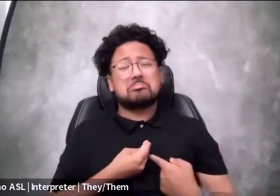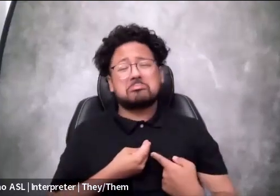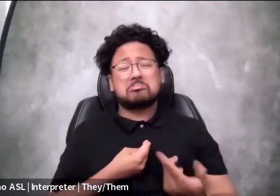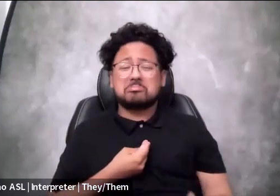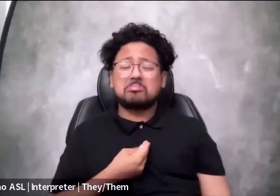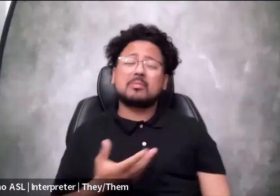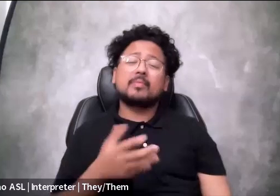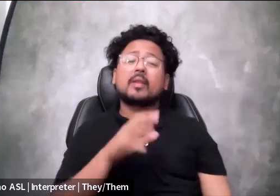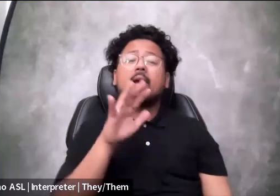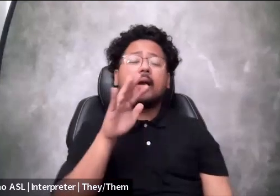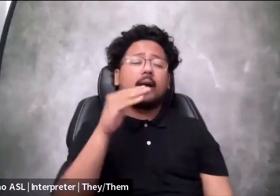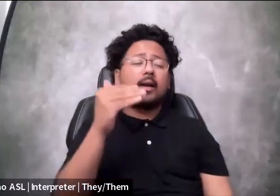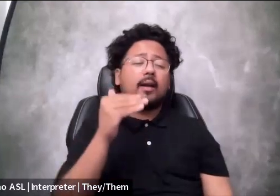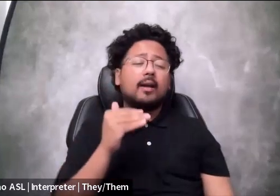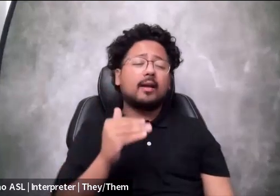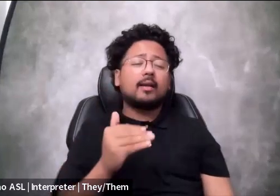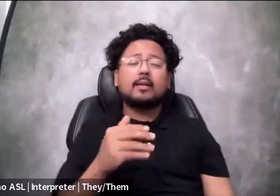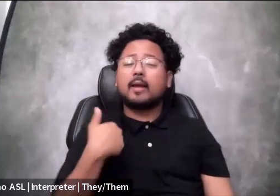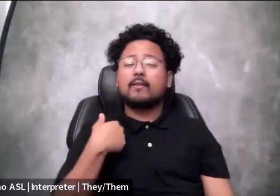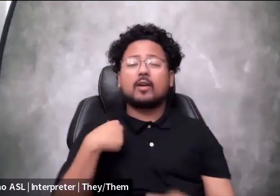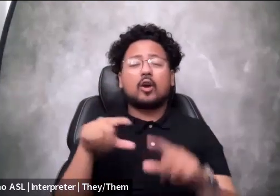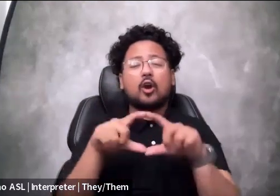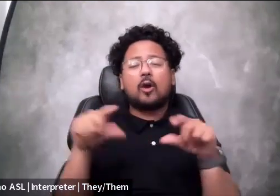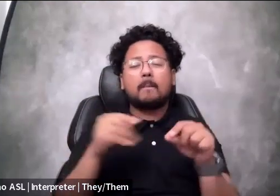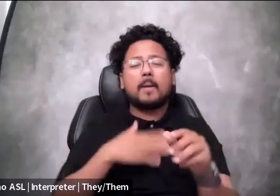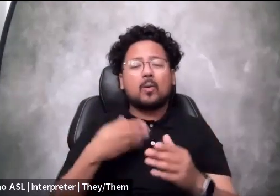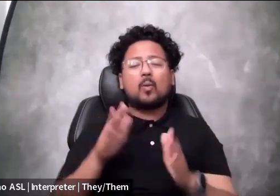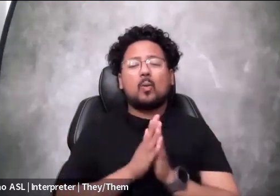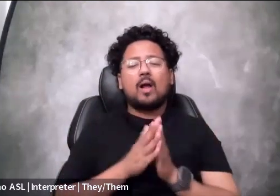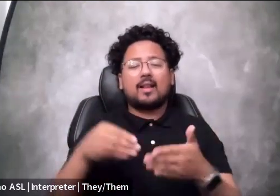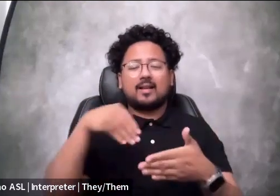I also have a card in my wallet that says official member of the Kelly Fan